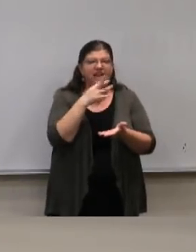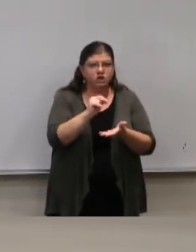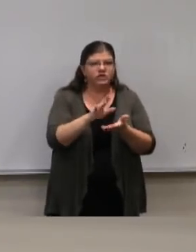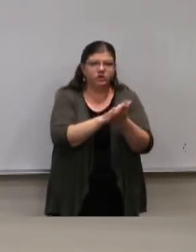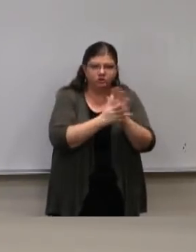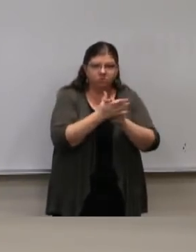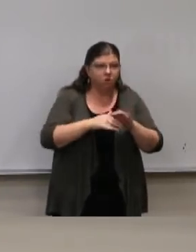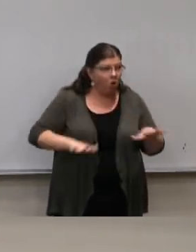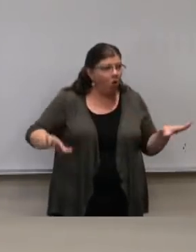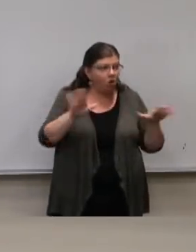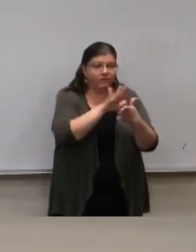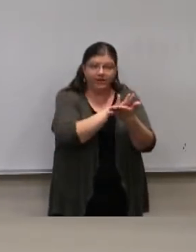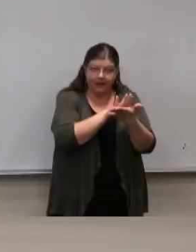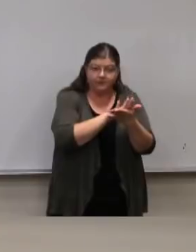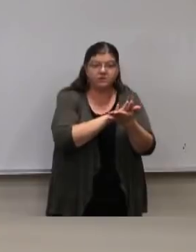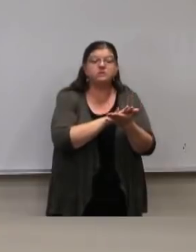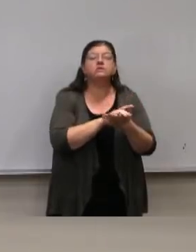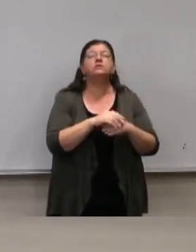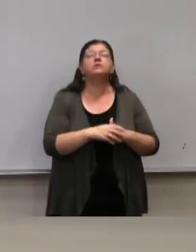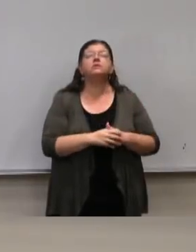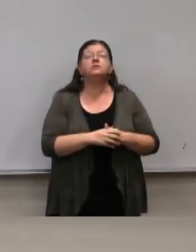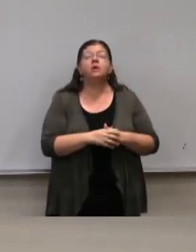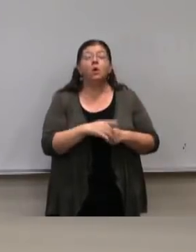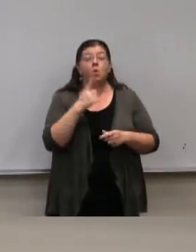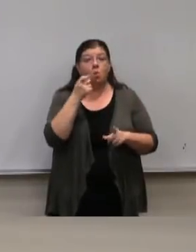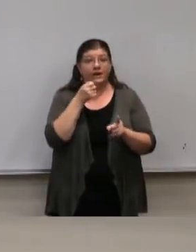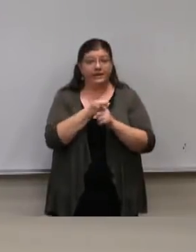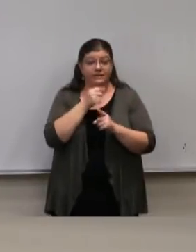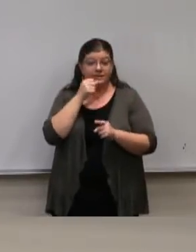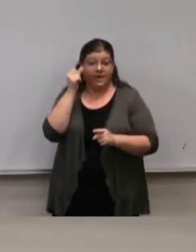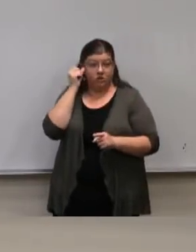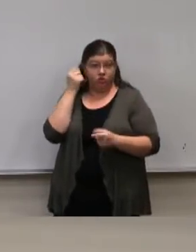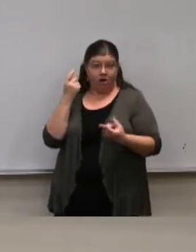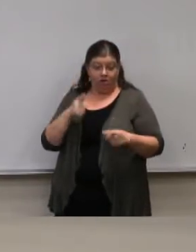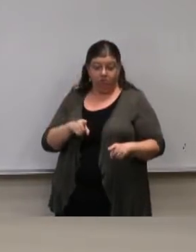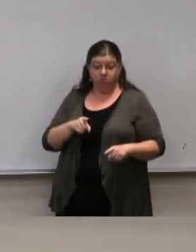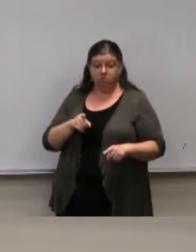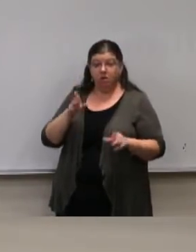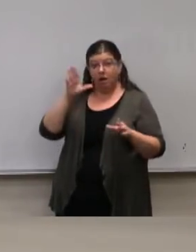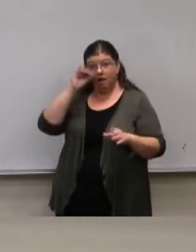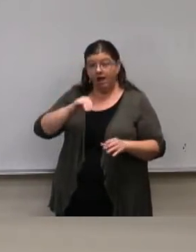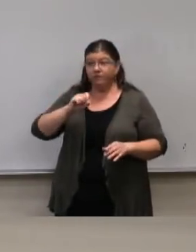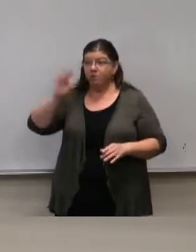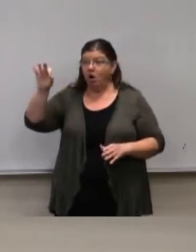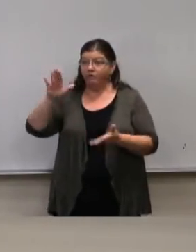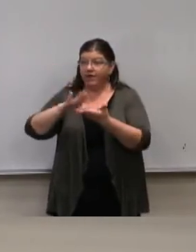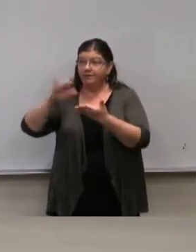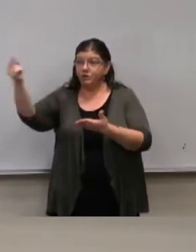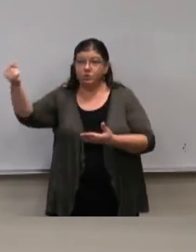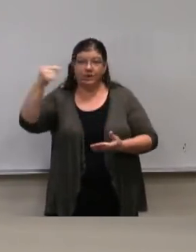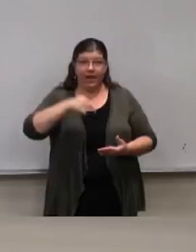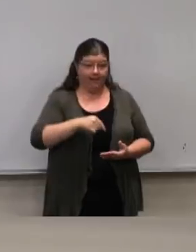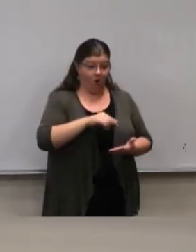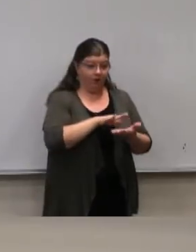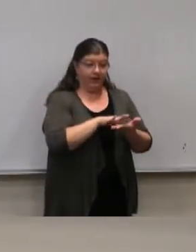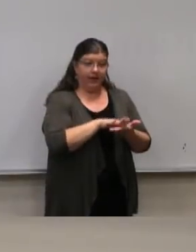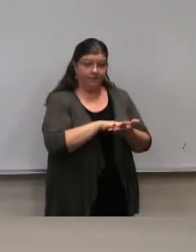We've built protocols for what happens. We had an incident yesterday with somebody from off campus who came on campus, and was sick.